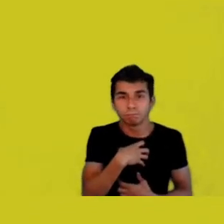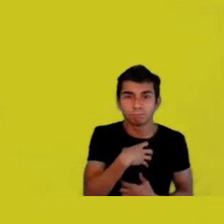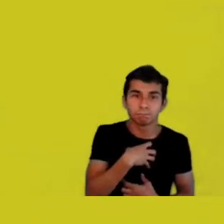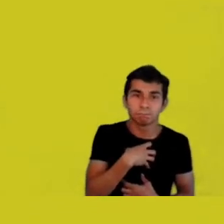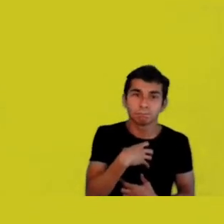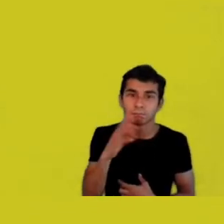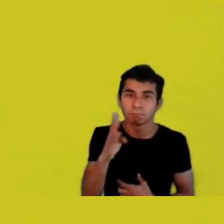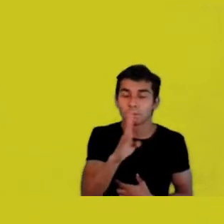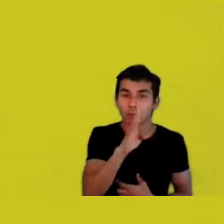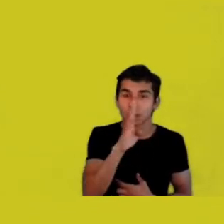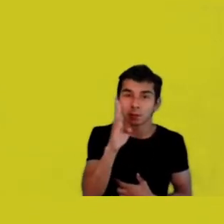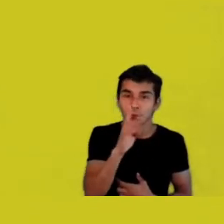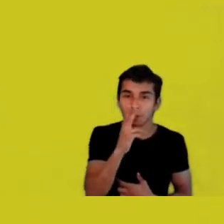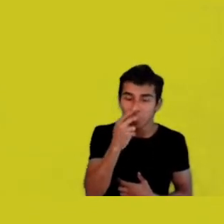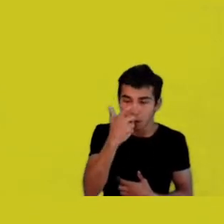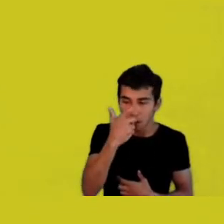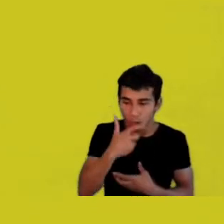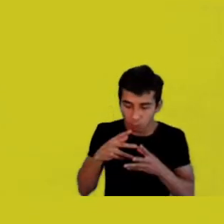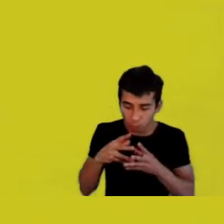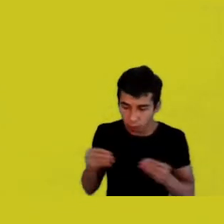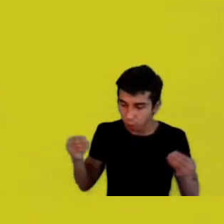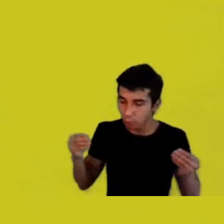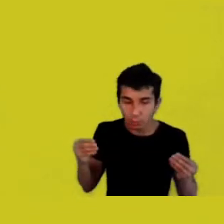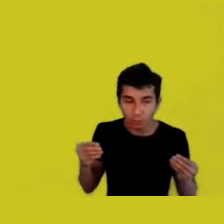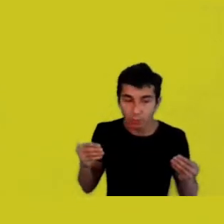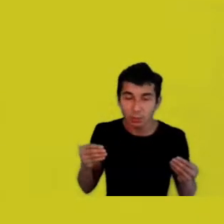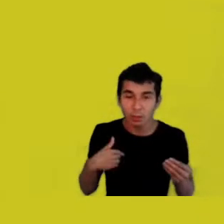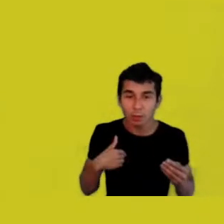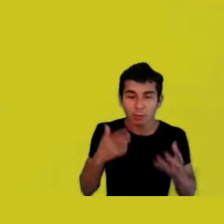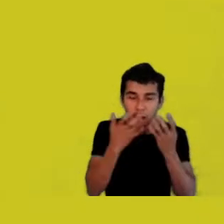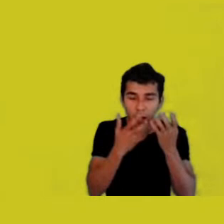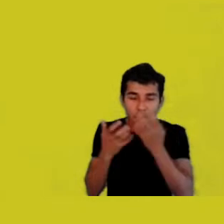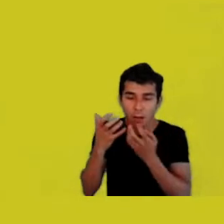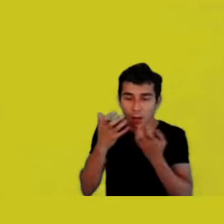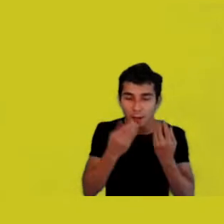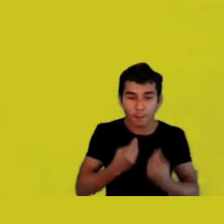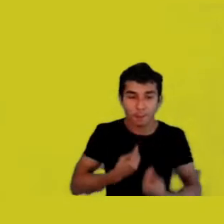of wellbeing, of the production of life between relatives.